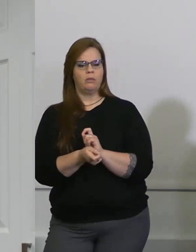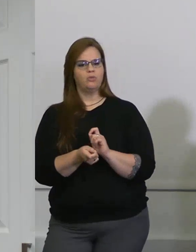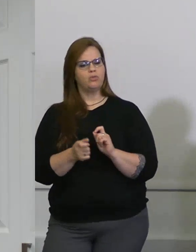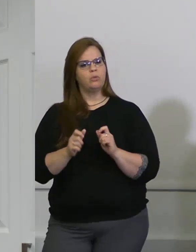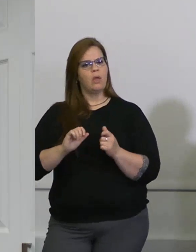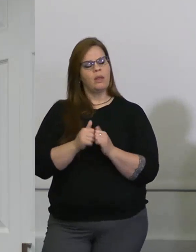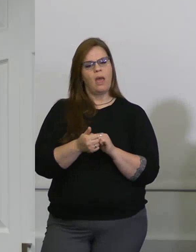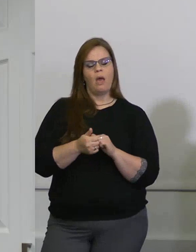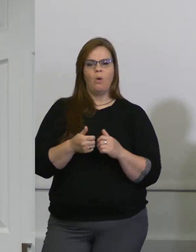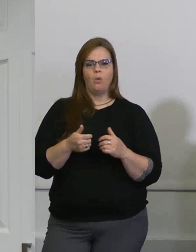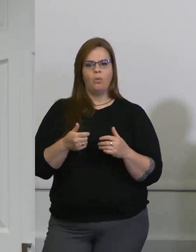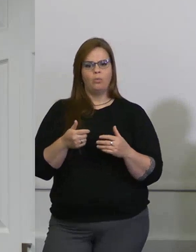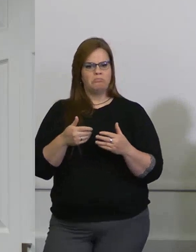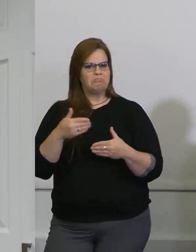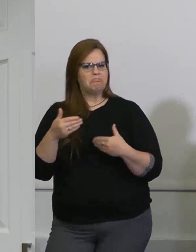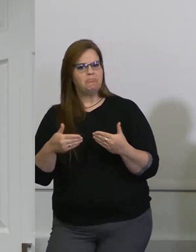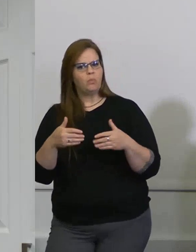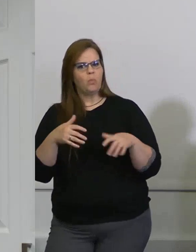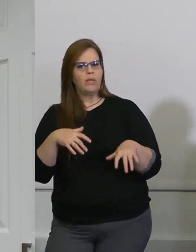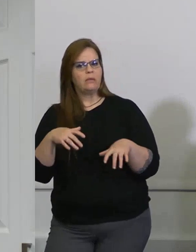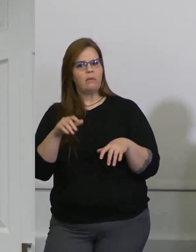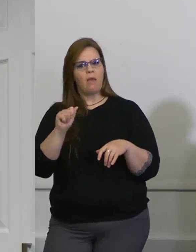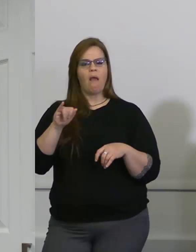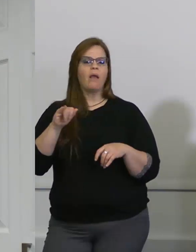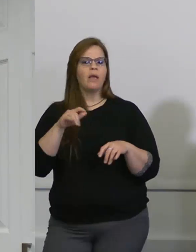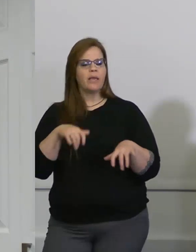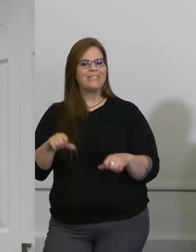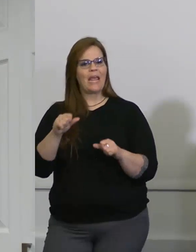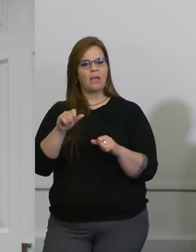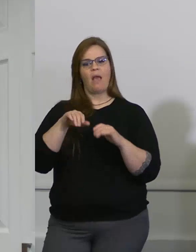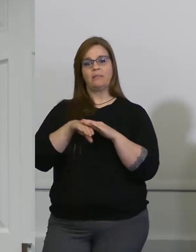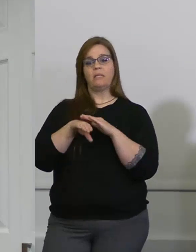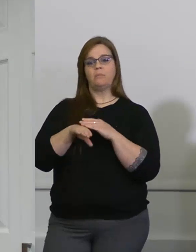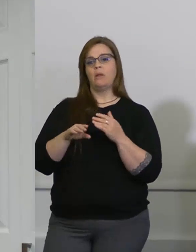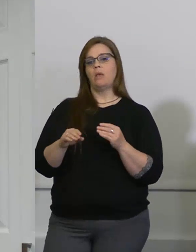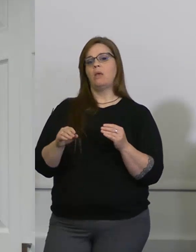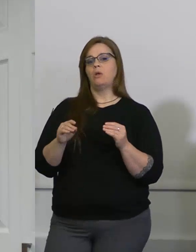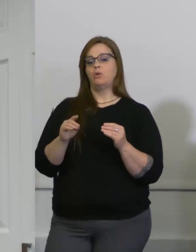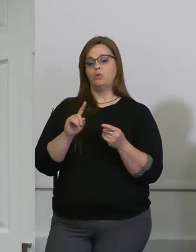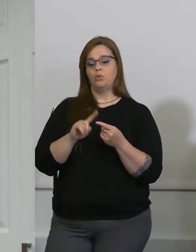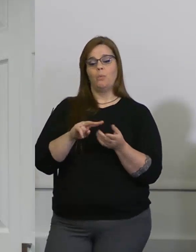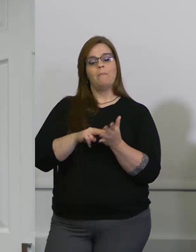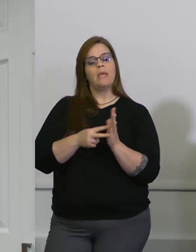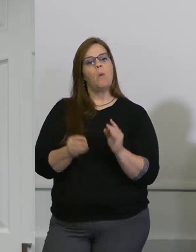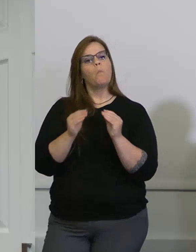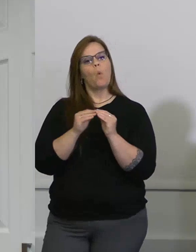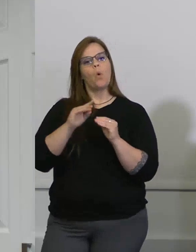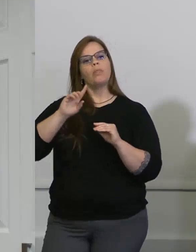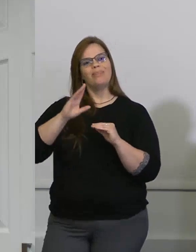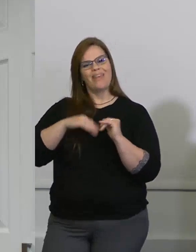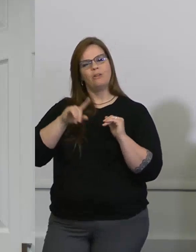accessibility beyond compliance, what does it mean, what do we need to do and so on.